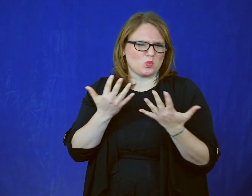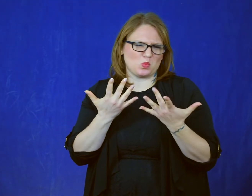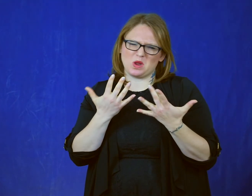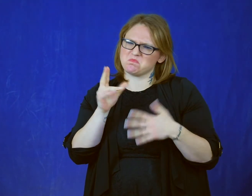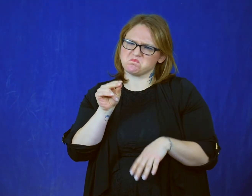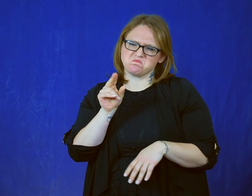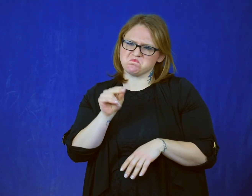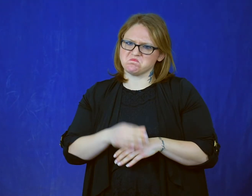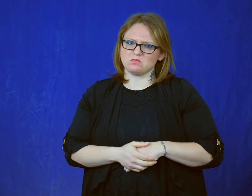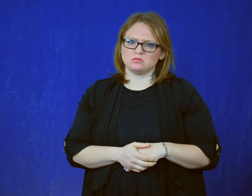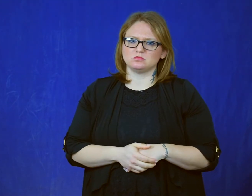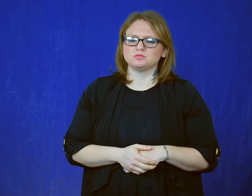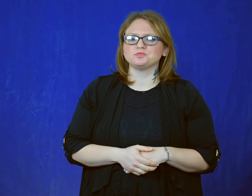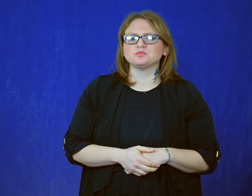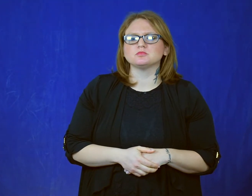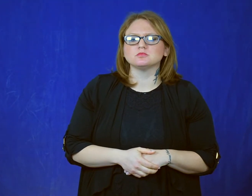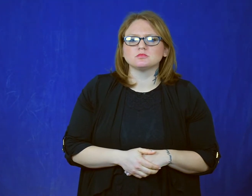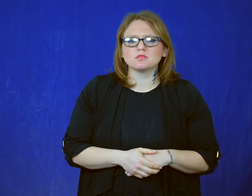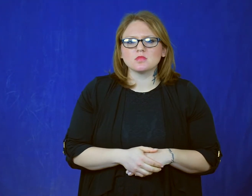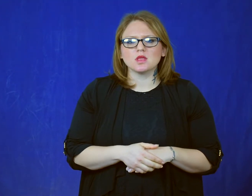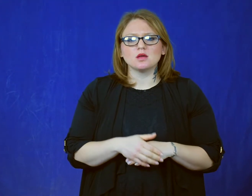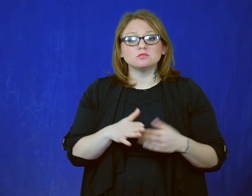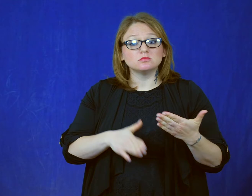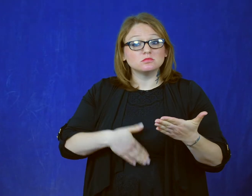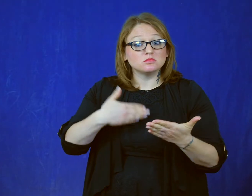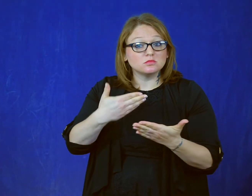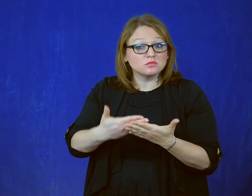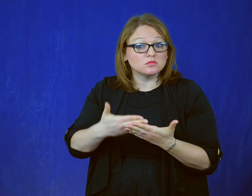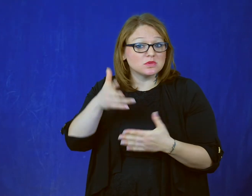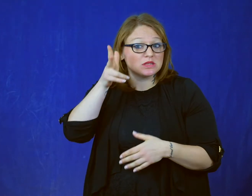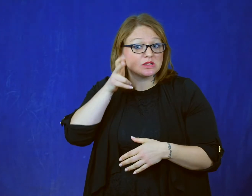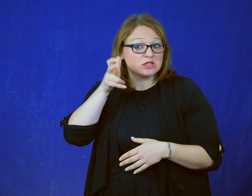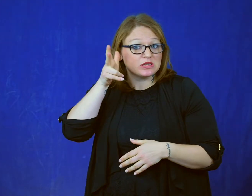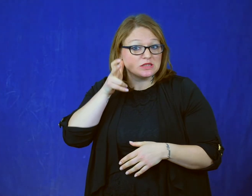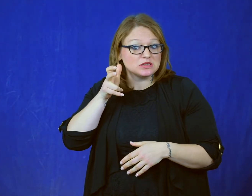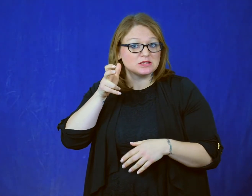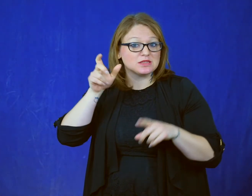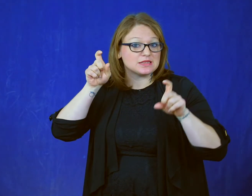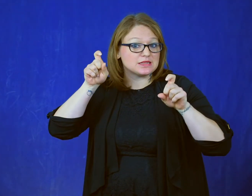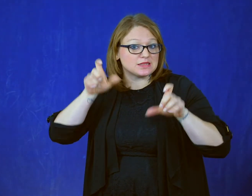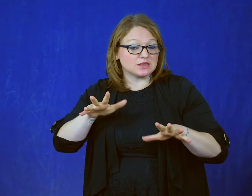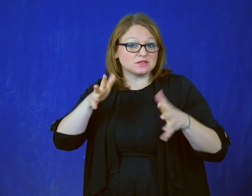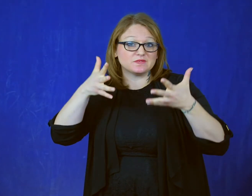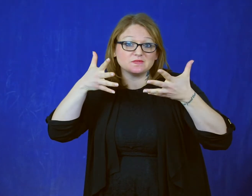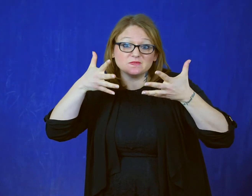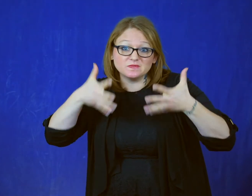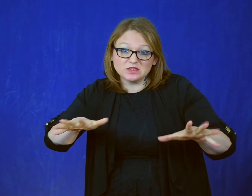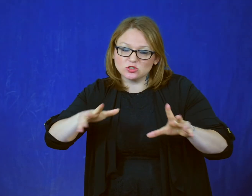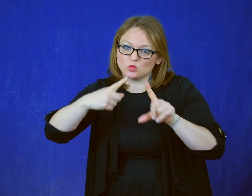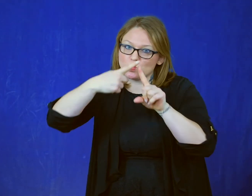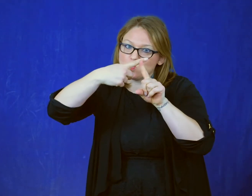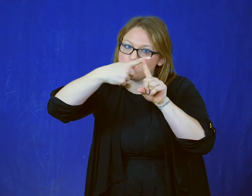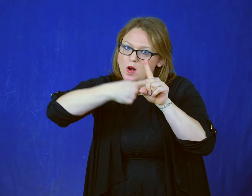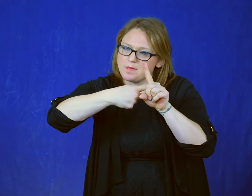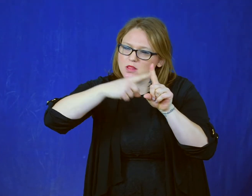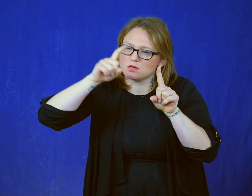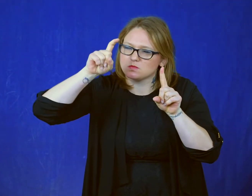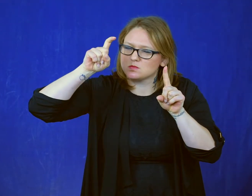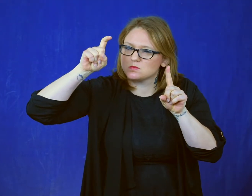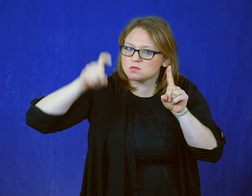receive services. The legislation is essential because it requires hearing loss screening by one month,